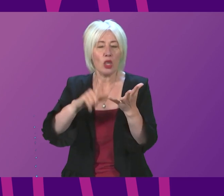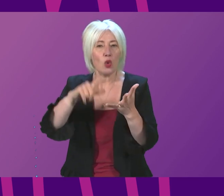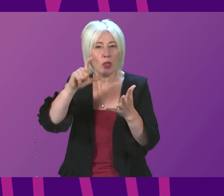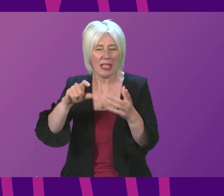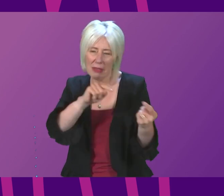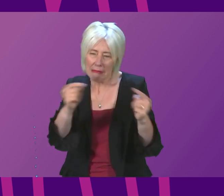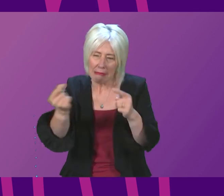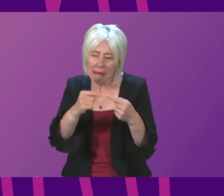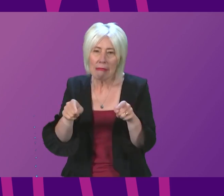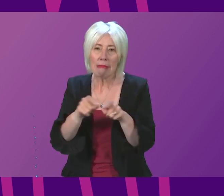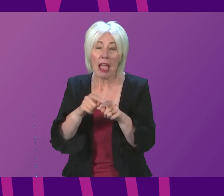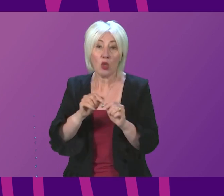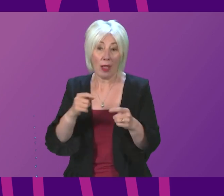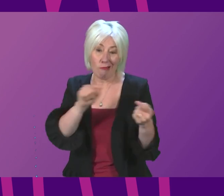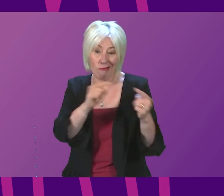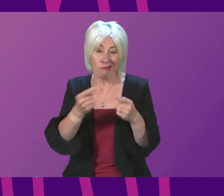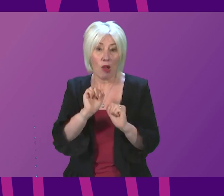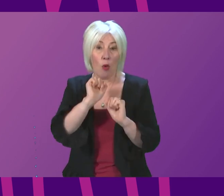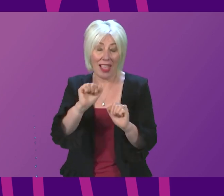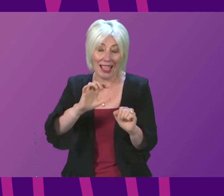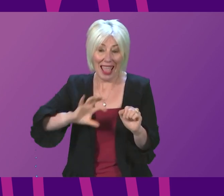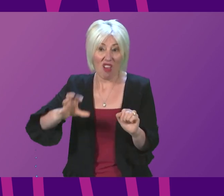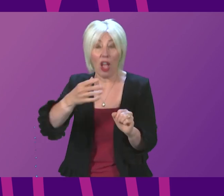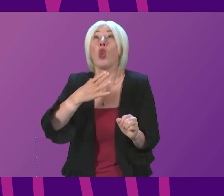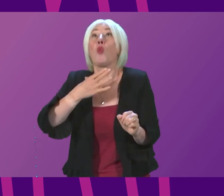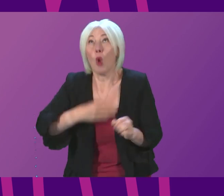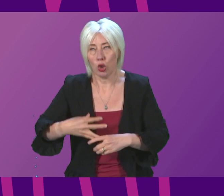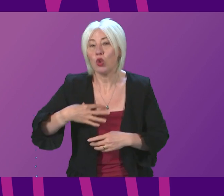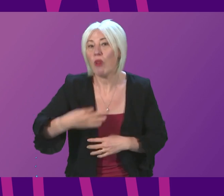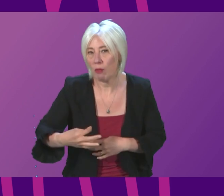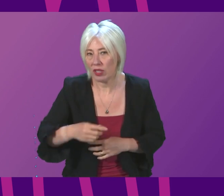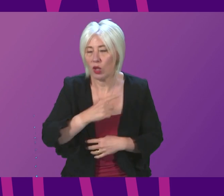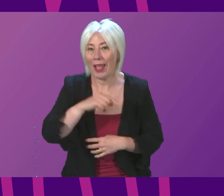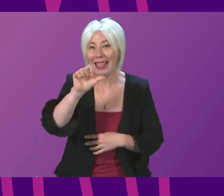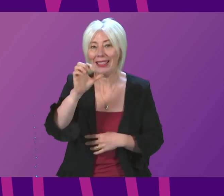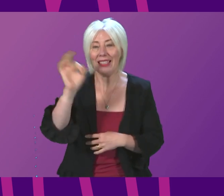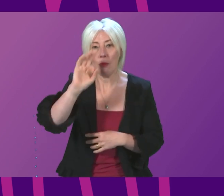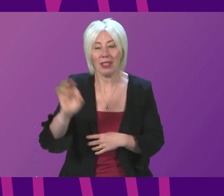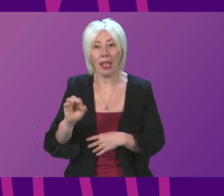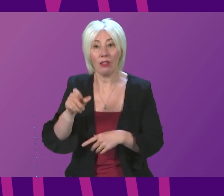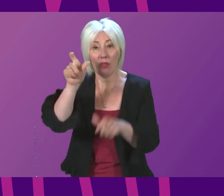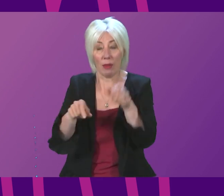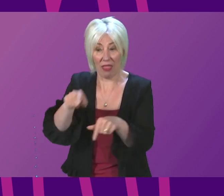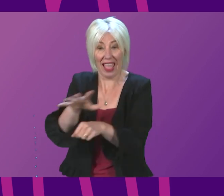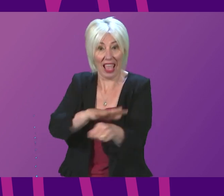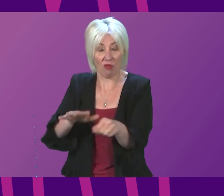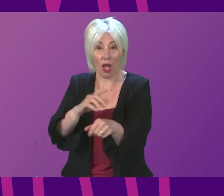It has him at odds with the constituency that he would like to represent, where 60 per cent of voters backed parties supporting a referendum.